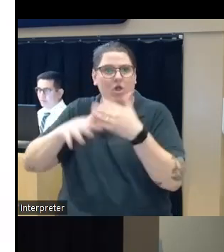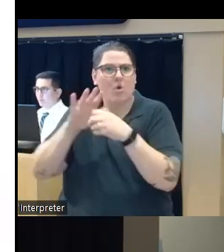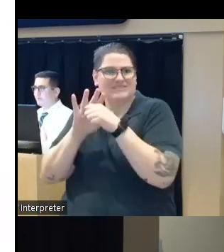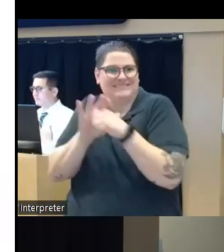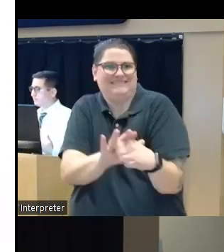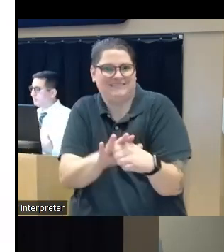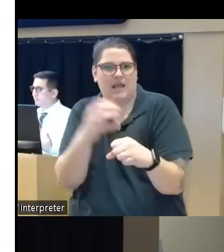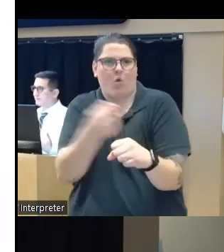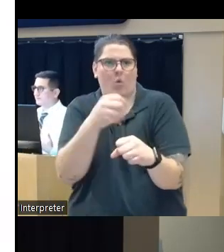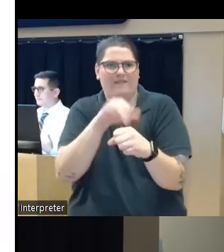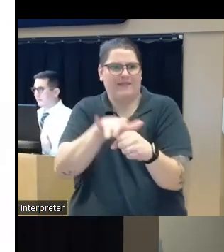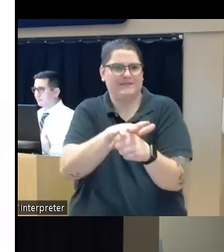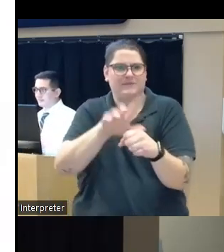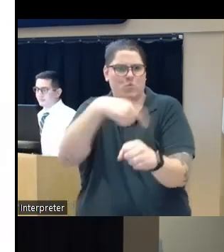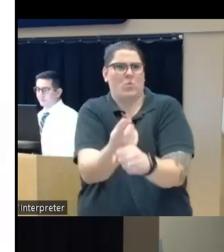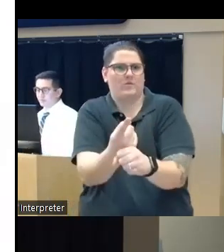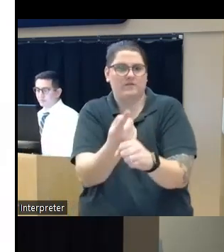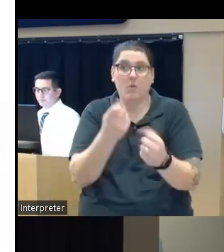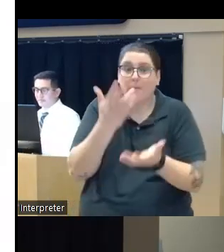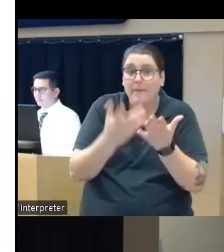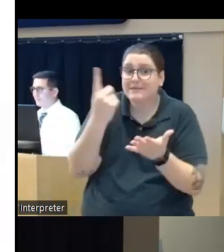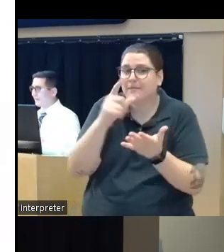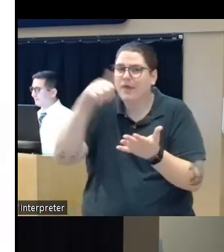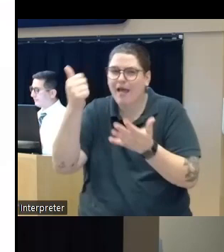or maybe there's some other process that's happening at the frontal lobes that may have